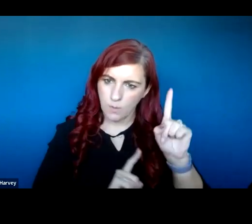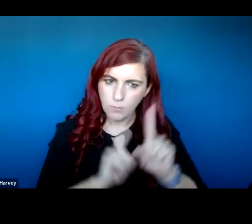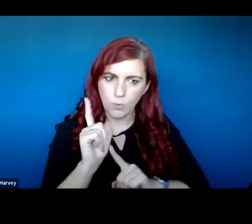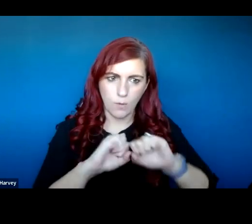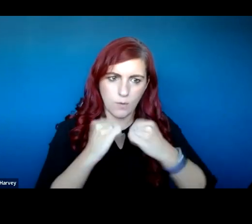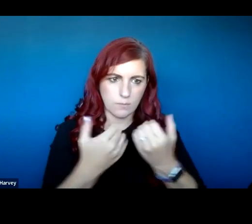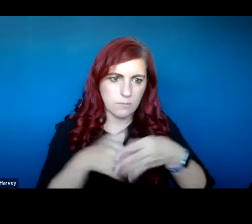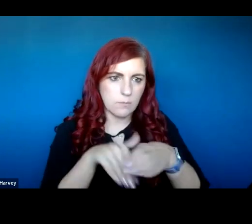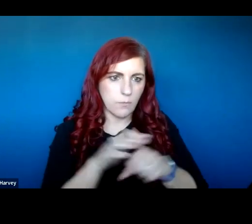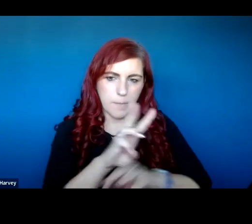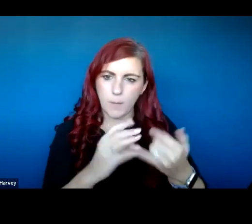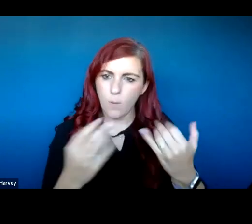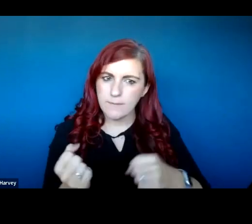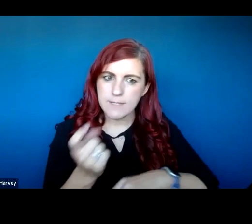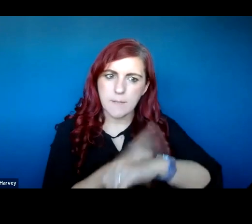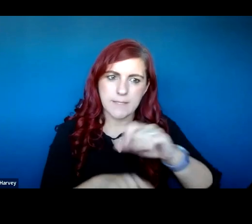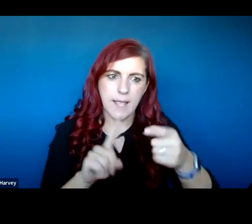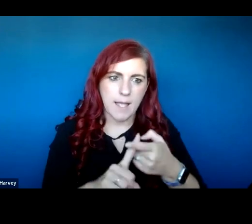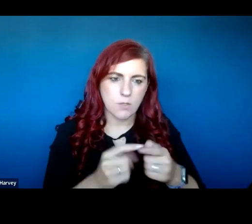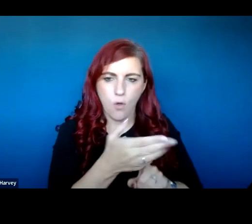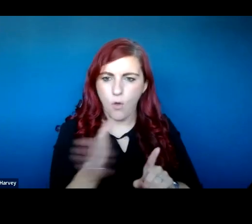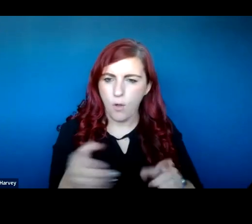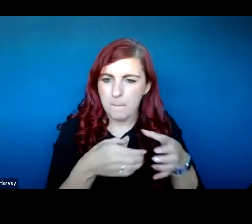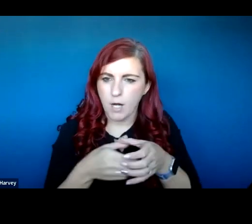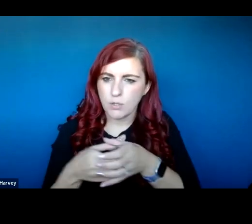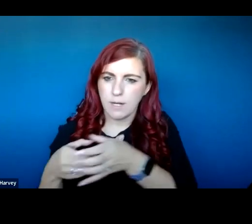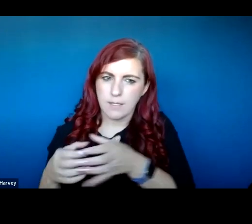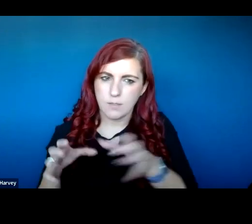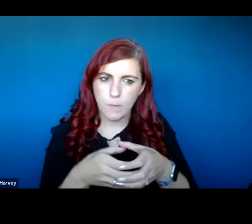for disabled people and indeed all marginalised groups.